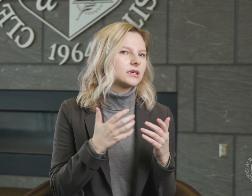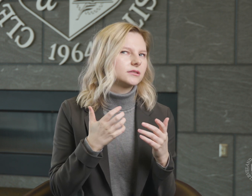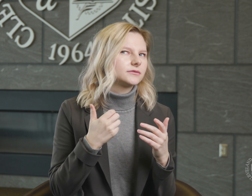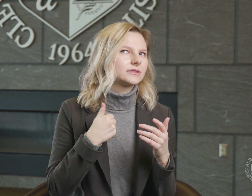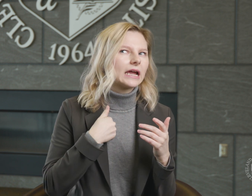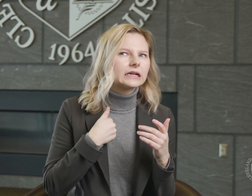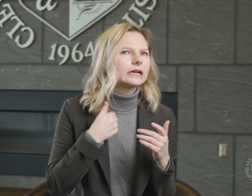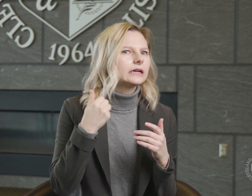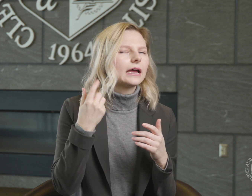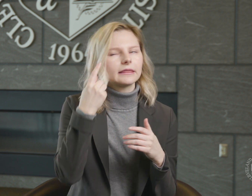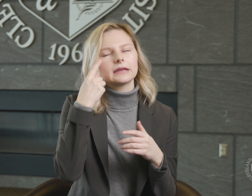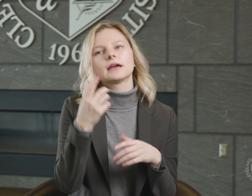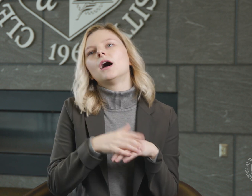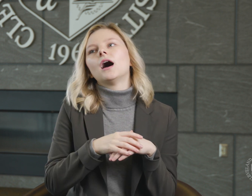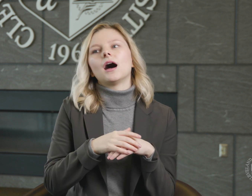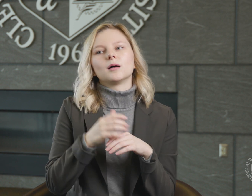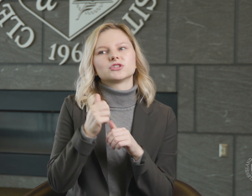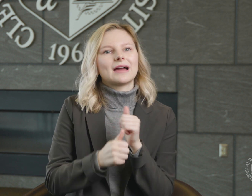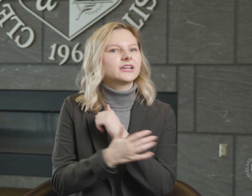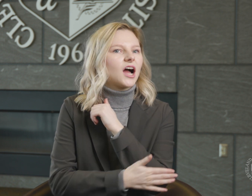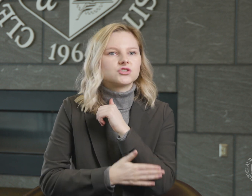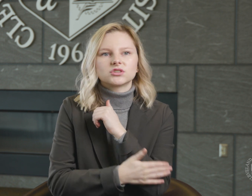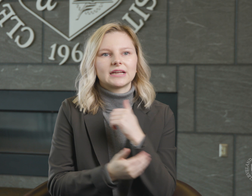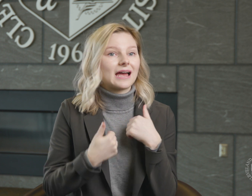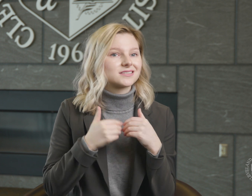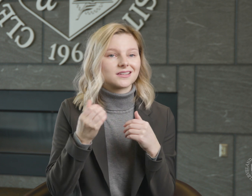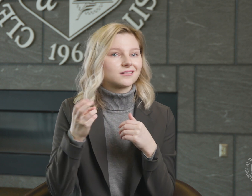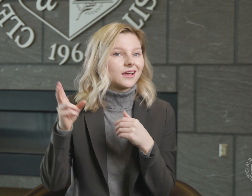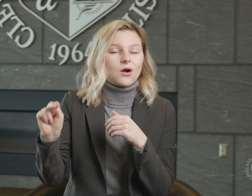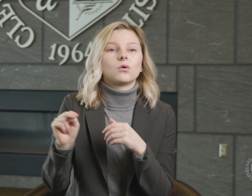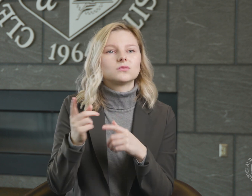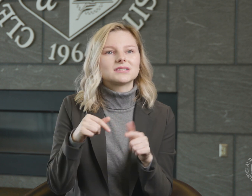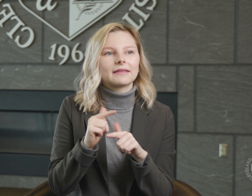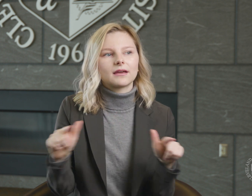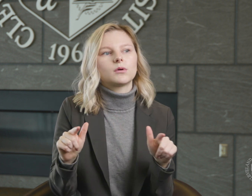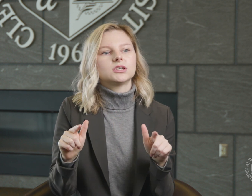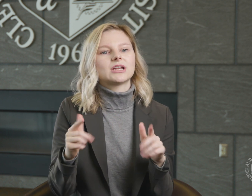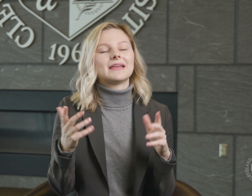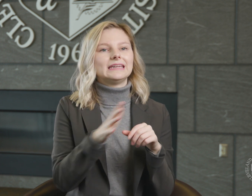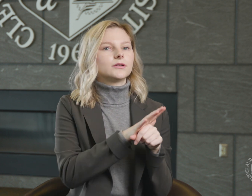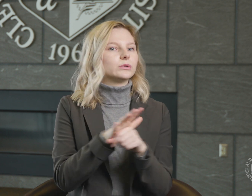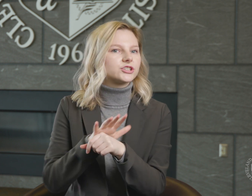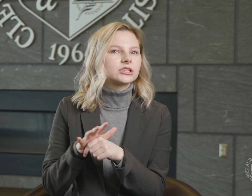of Canada I think so every country has their like own sign language and then even regionally